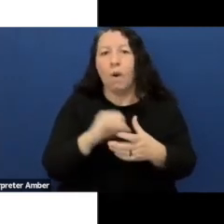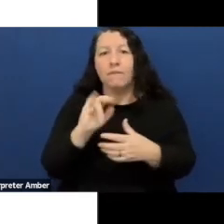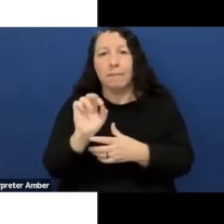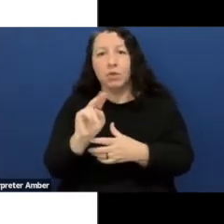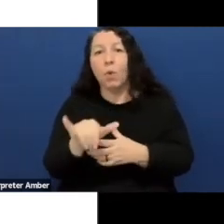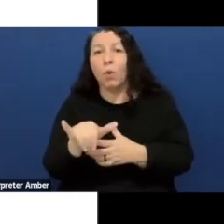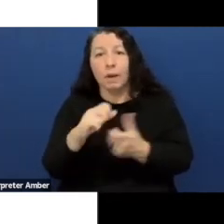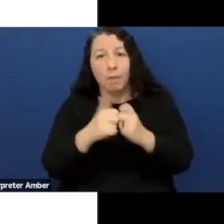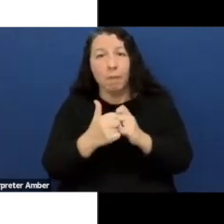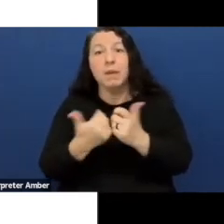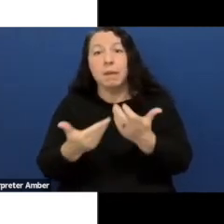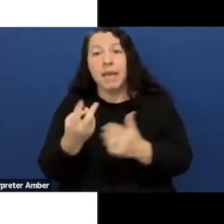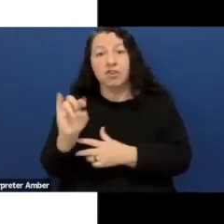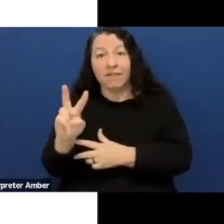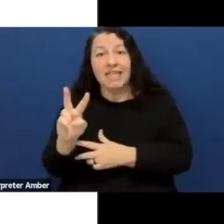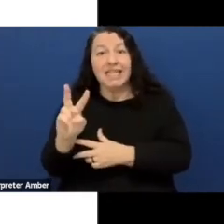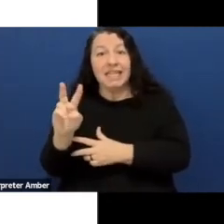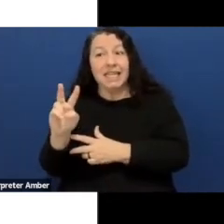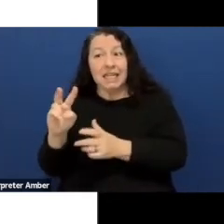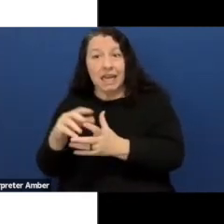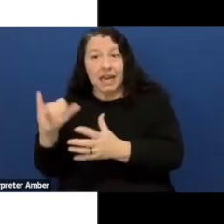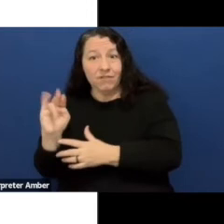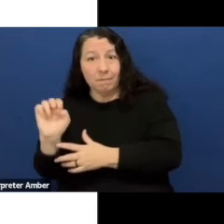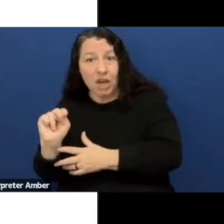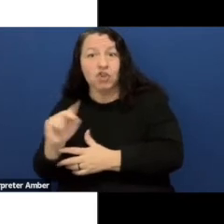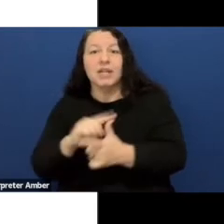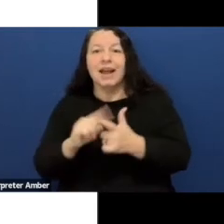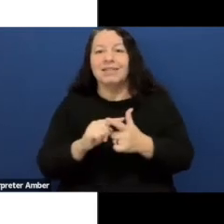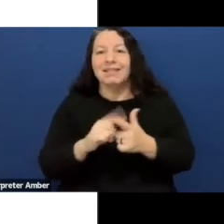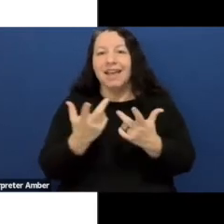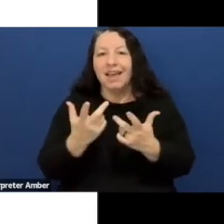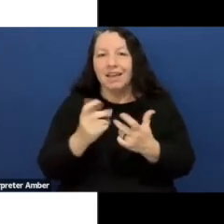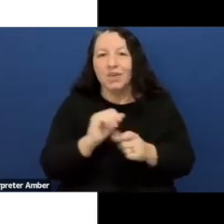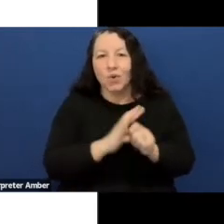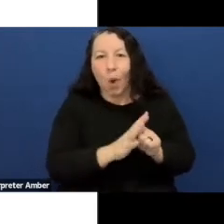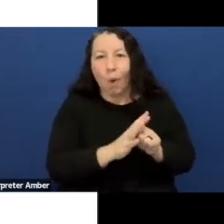And if Long COVID is partially an inflammatory problem, you might have the HIV inflammation